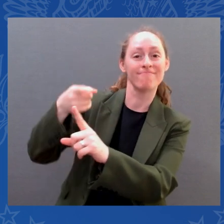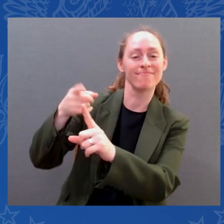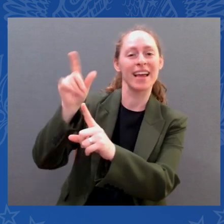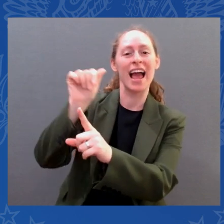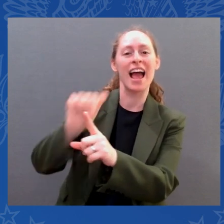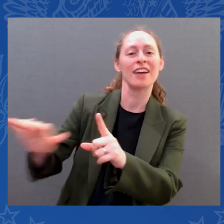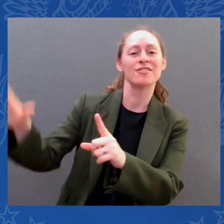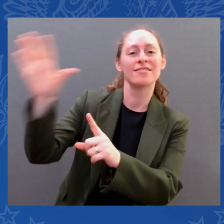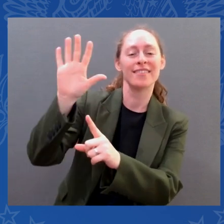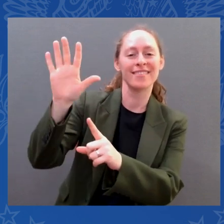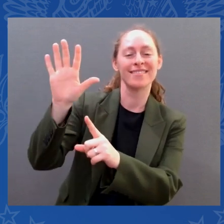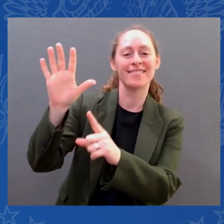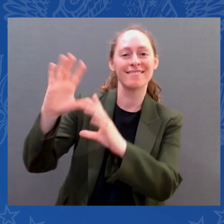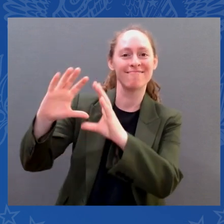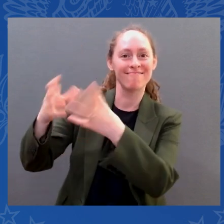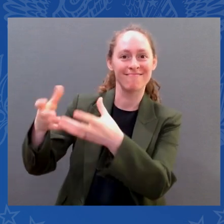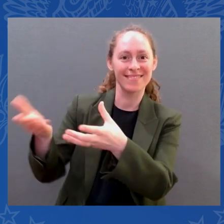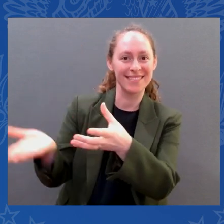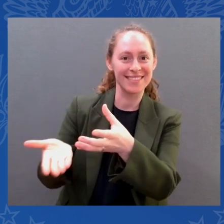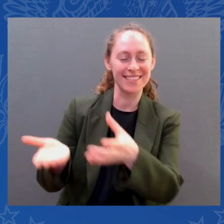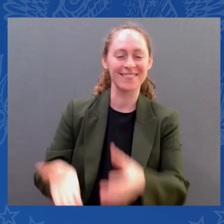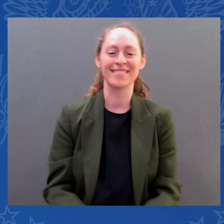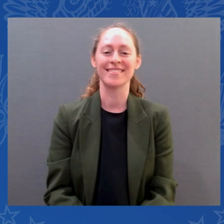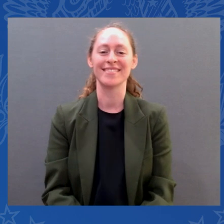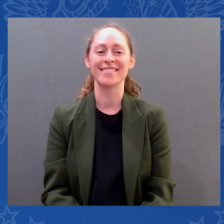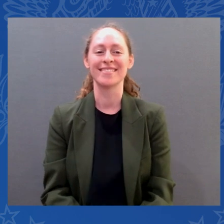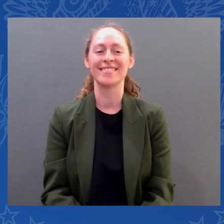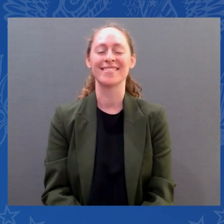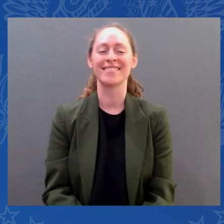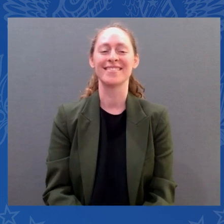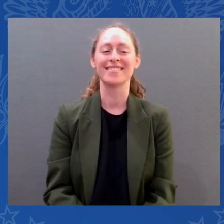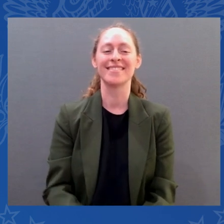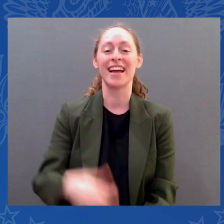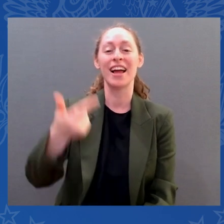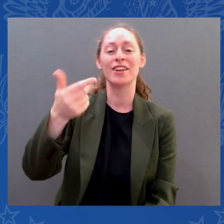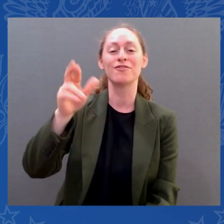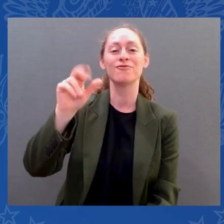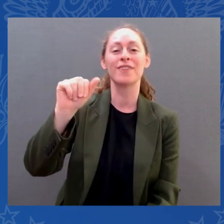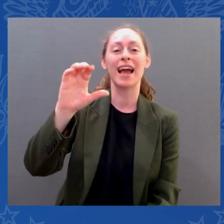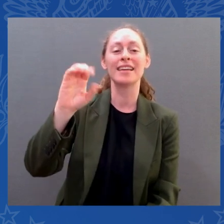you did so much to make this day possible. Thank you for that.